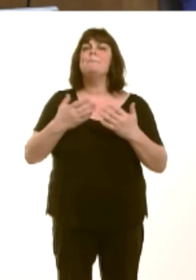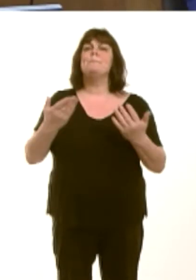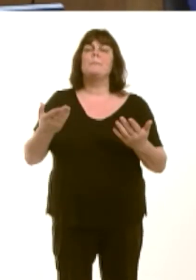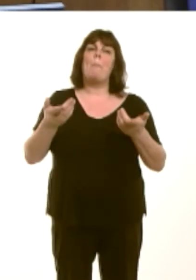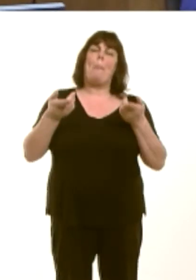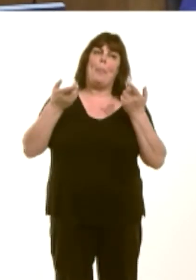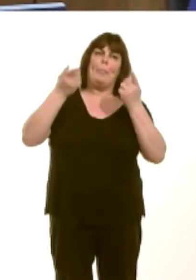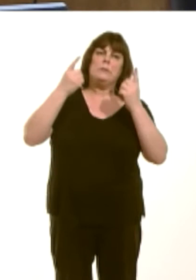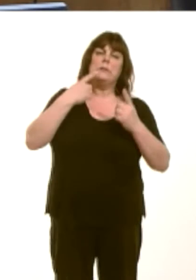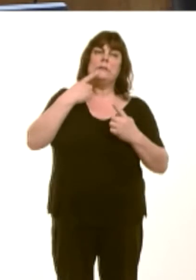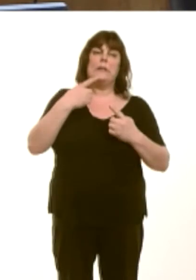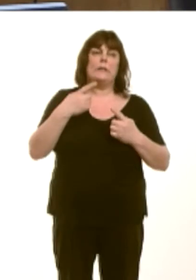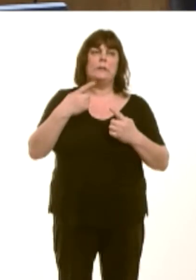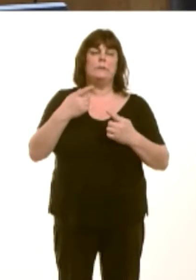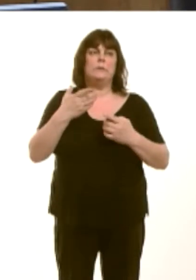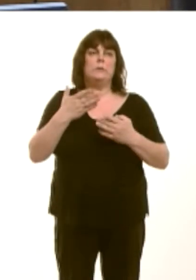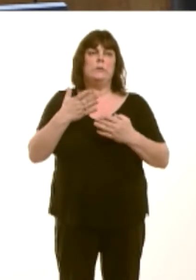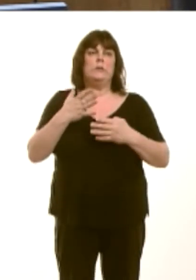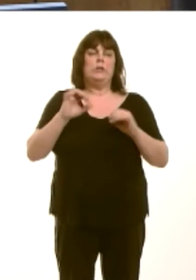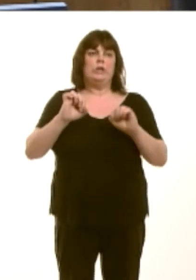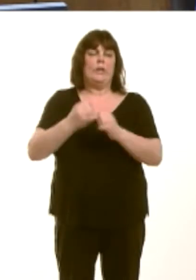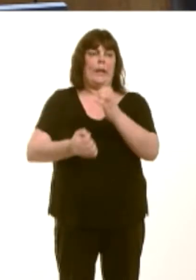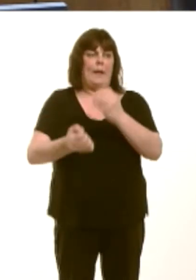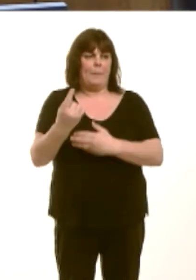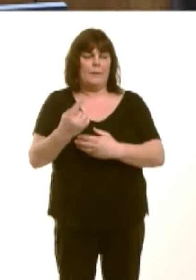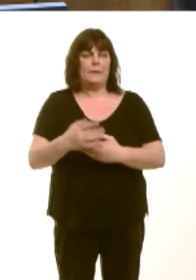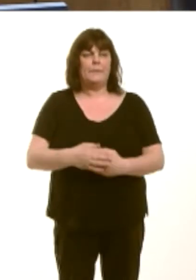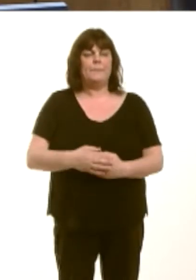that has more or less happened, but, of course, itís true to say that there would be greater